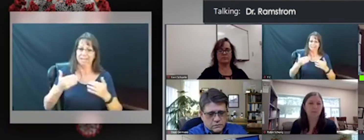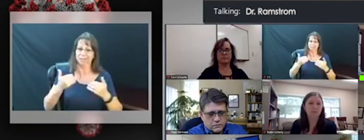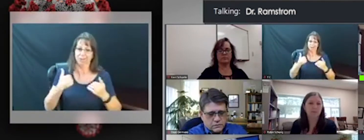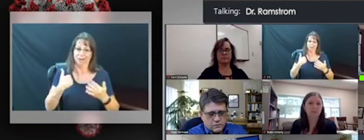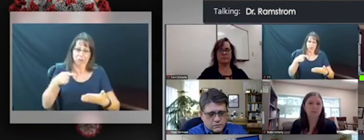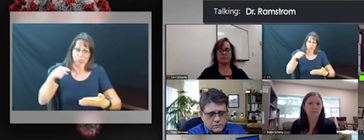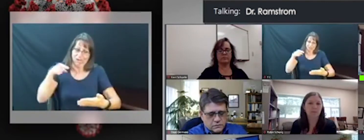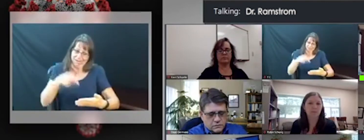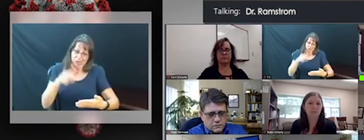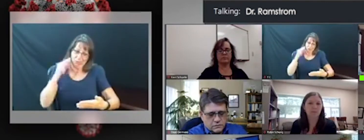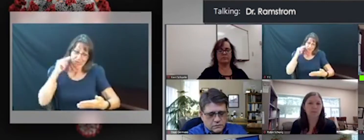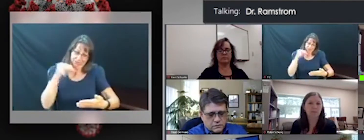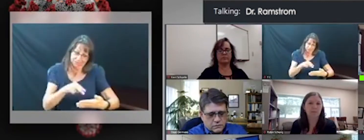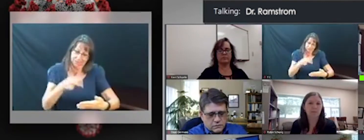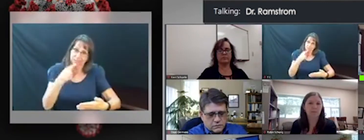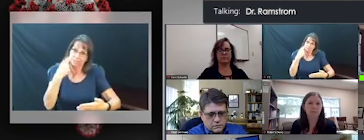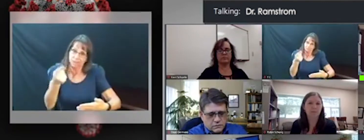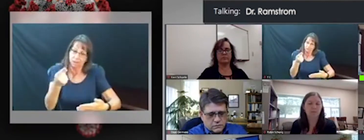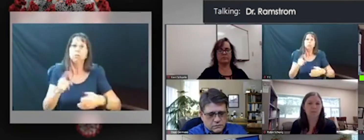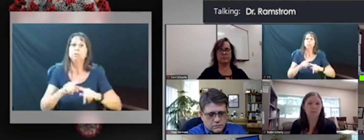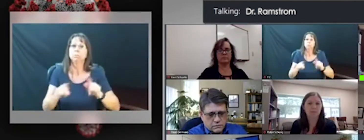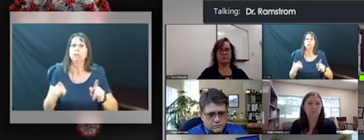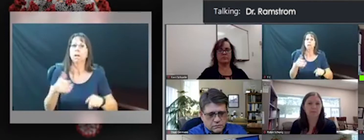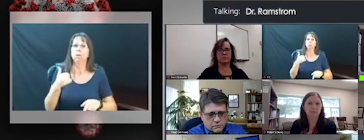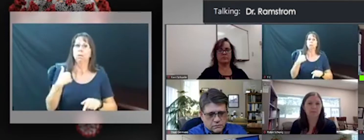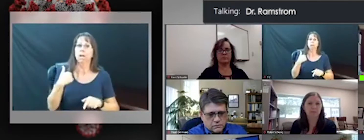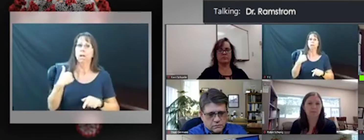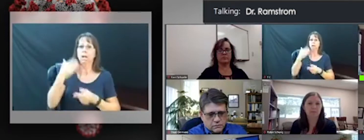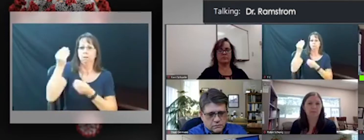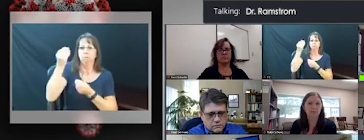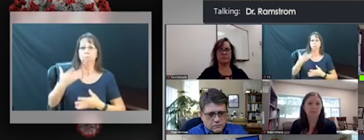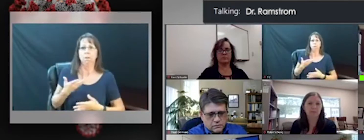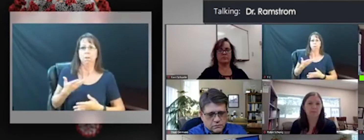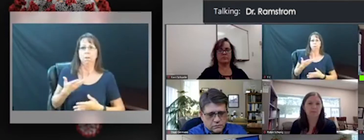we kind of keep track of the most recent cases and we actually have a standing meeting, internally,